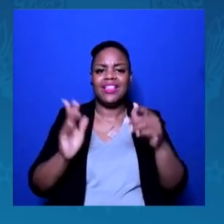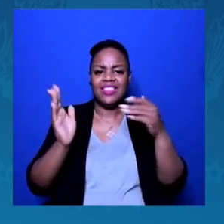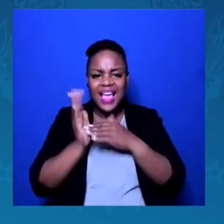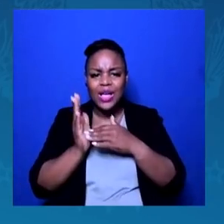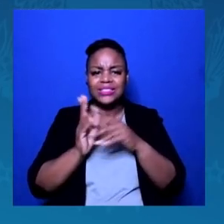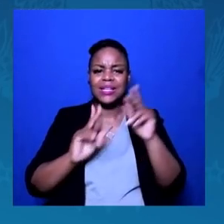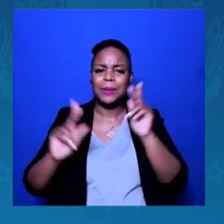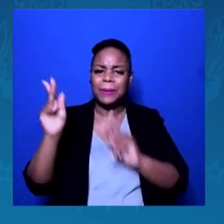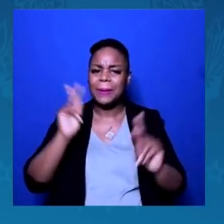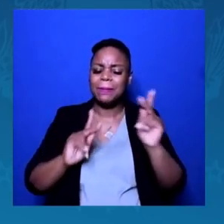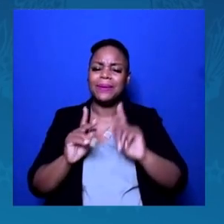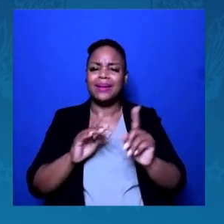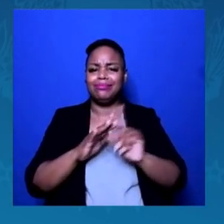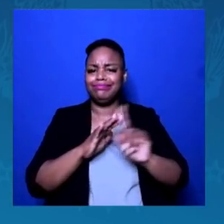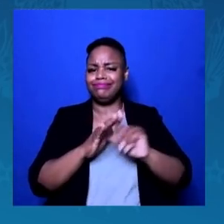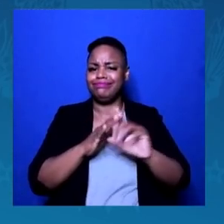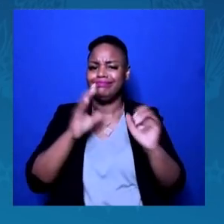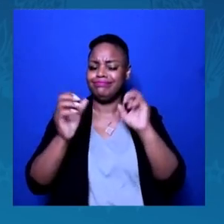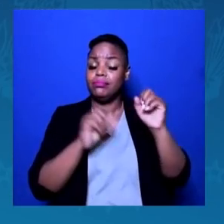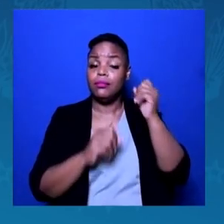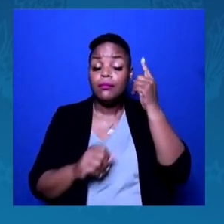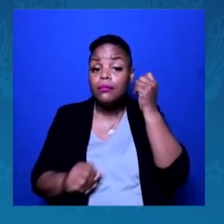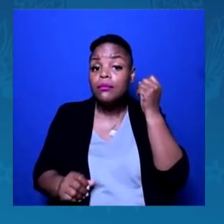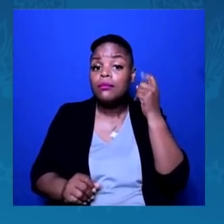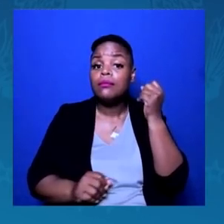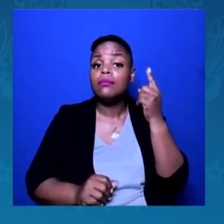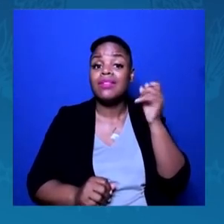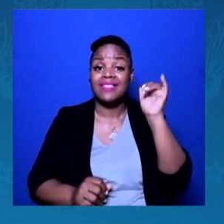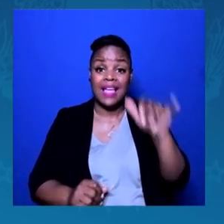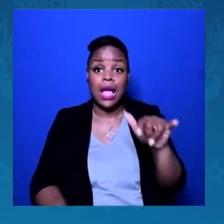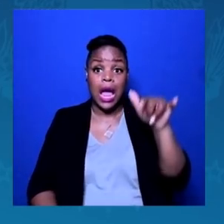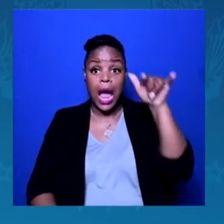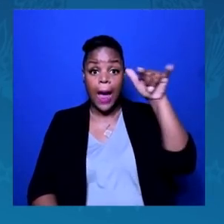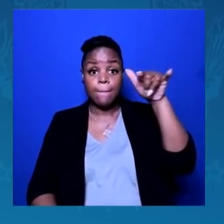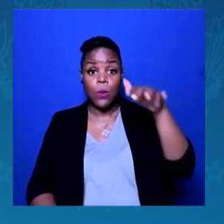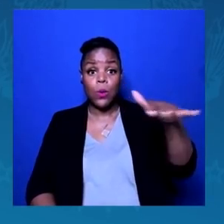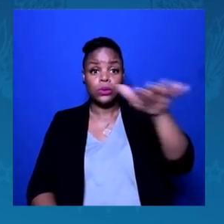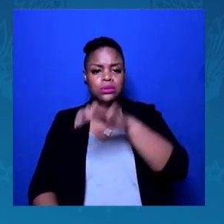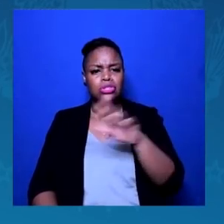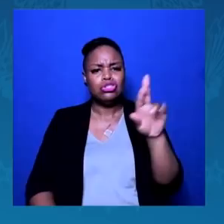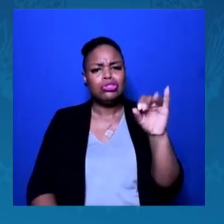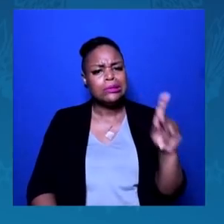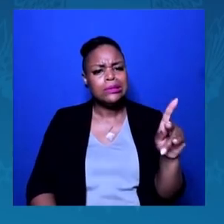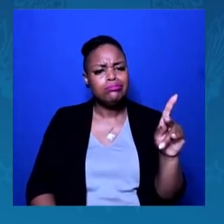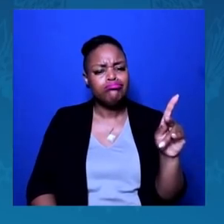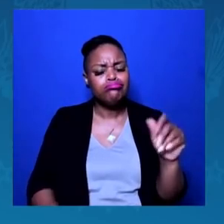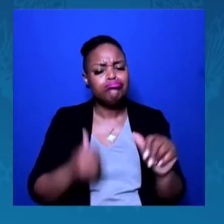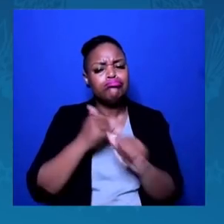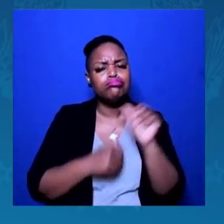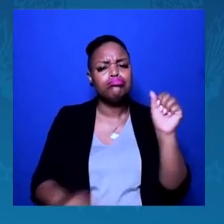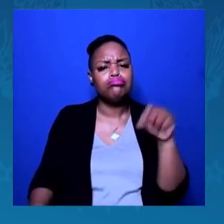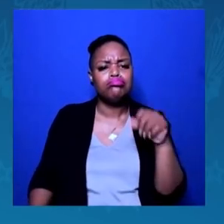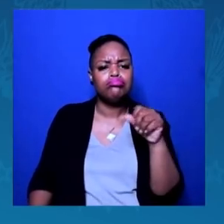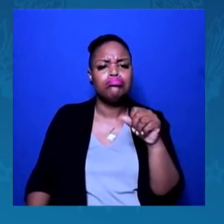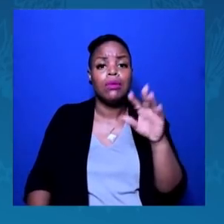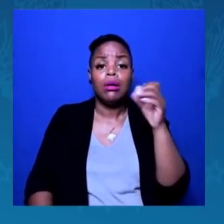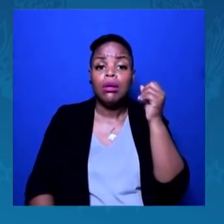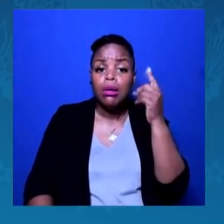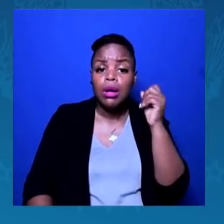It is -- it is a dangerous and difficult mission, but it must be seen through and we intend to see it through as best as we can.